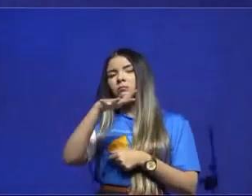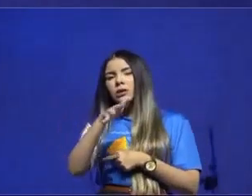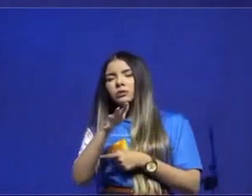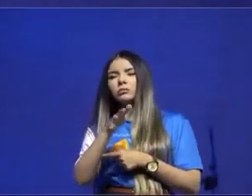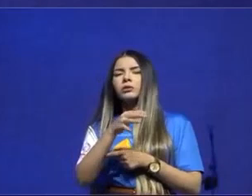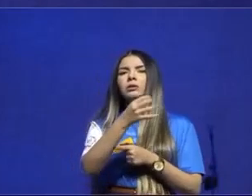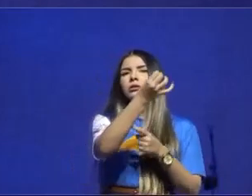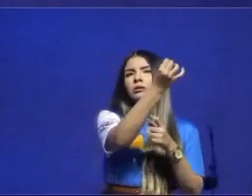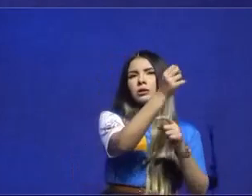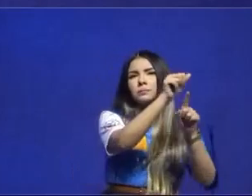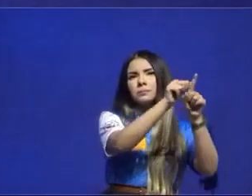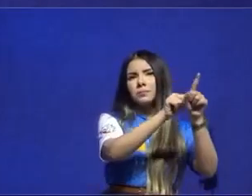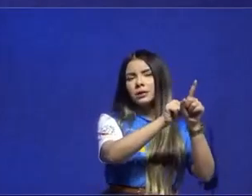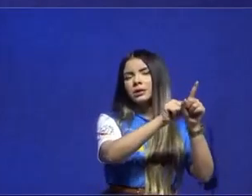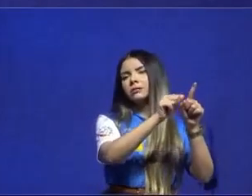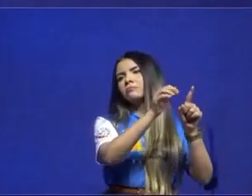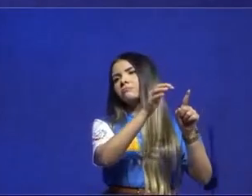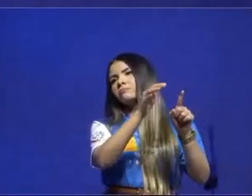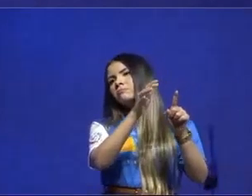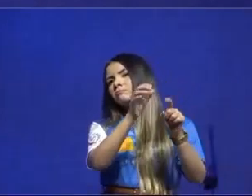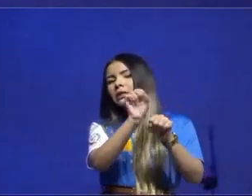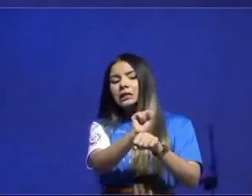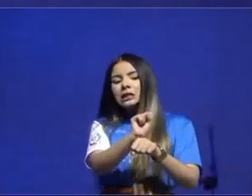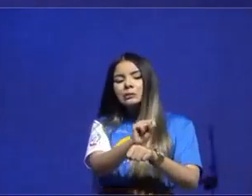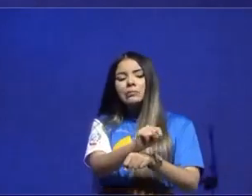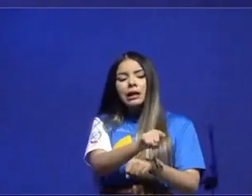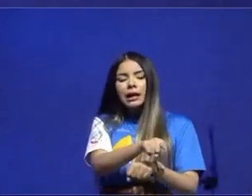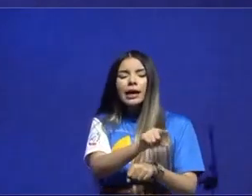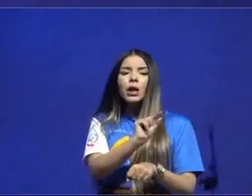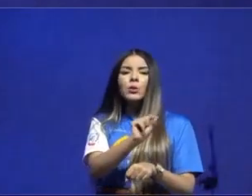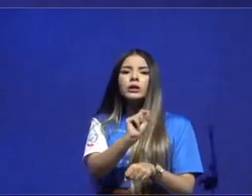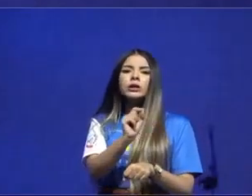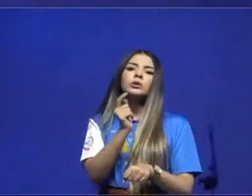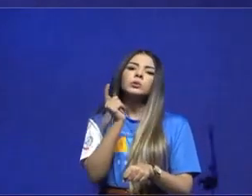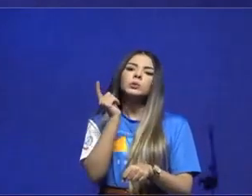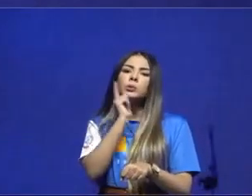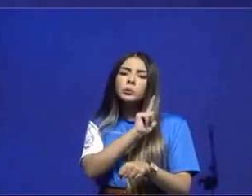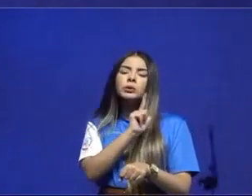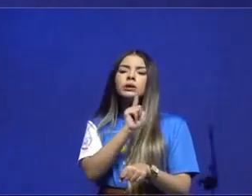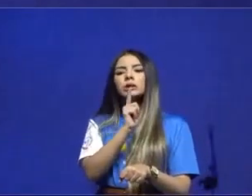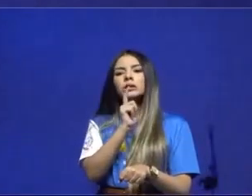six months, we already expect the child have a vocalization with different intonations